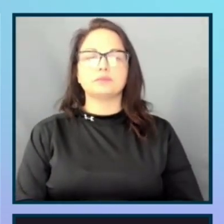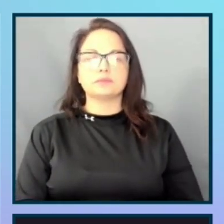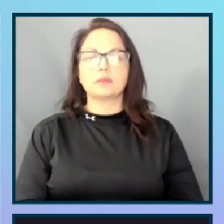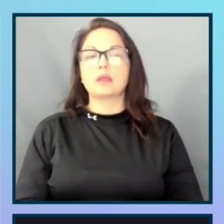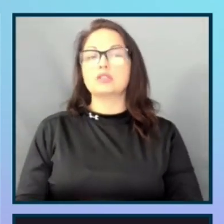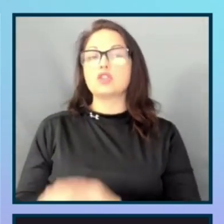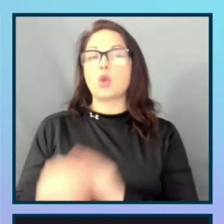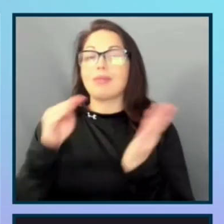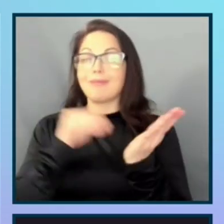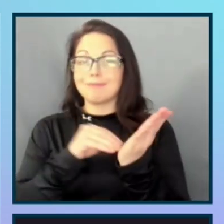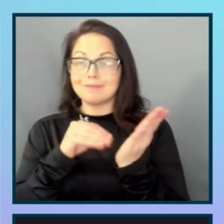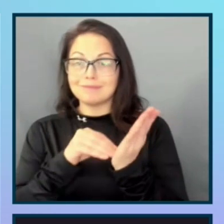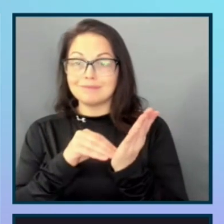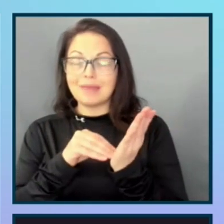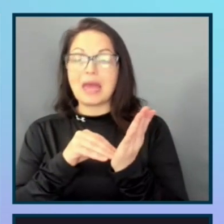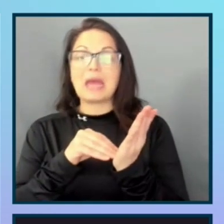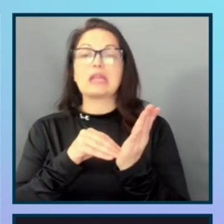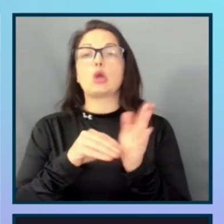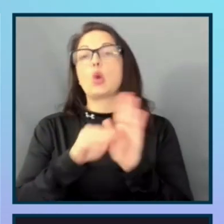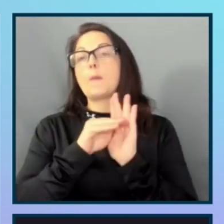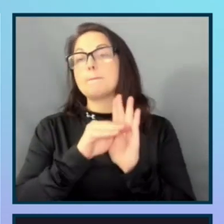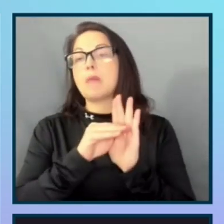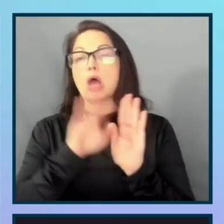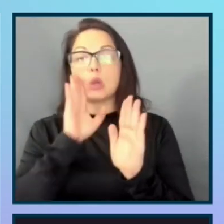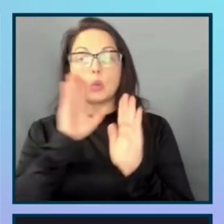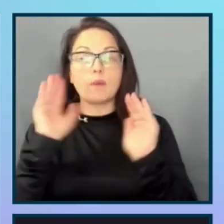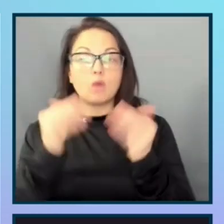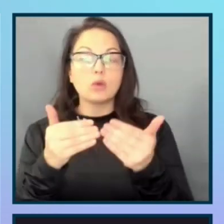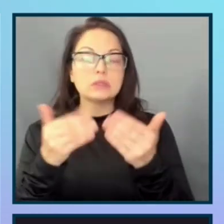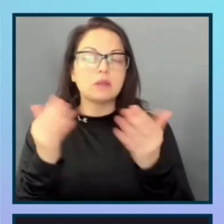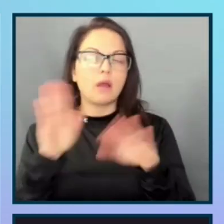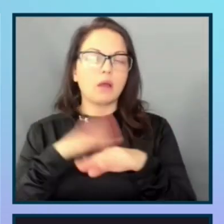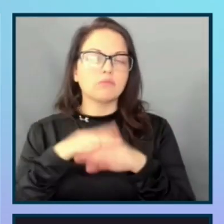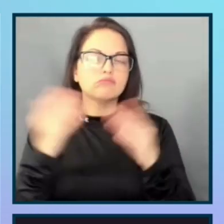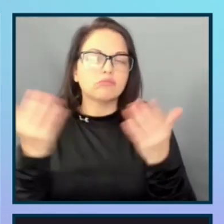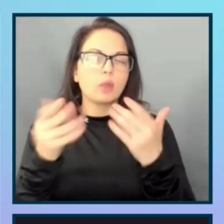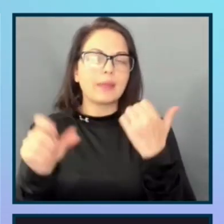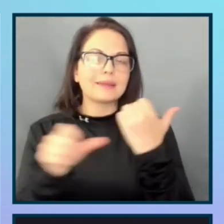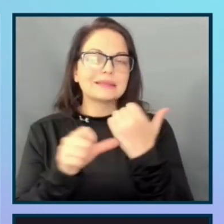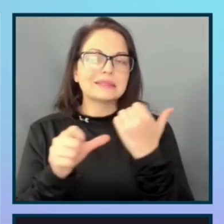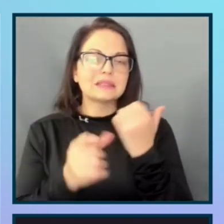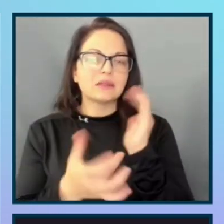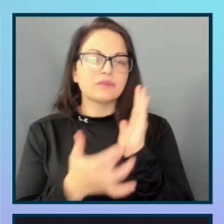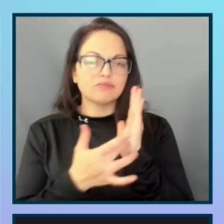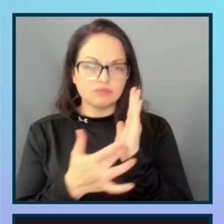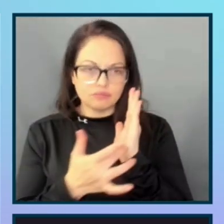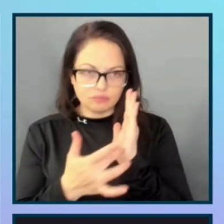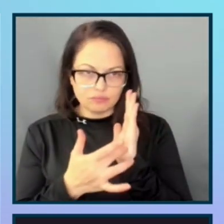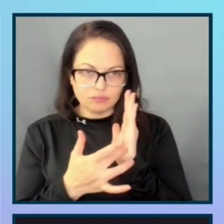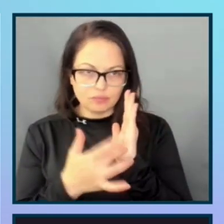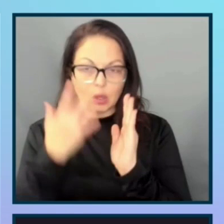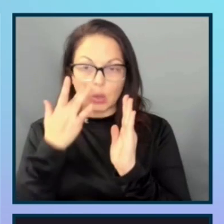on say assistive technology. Because by its nature an assistive technology lends itself